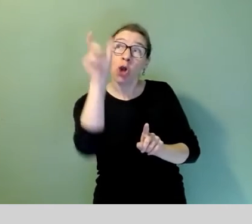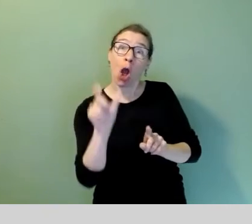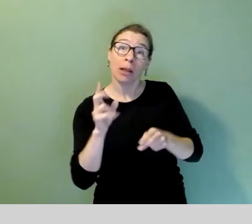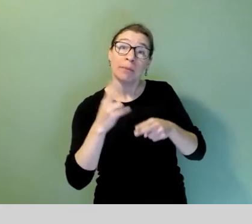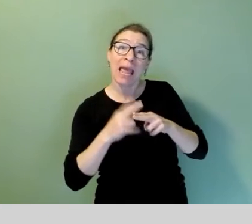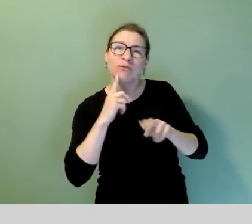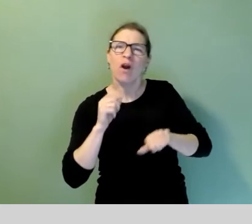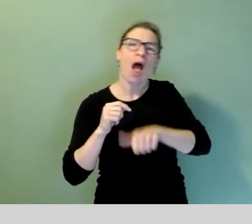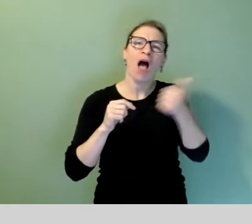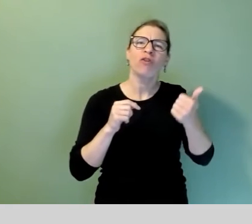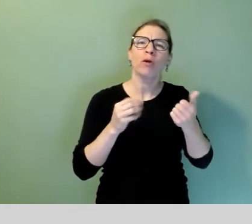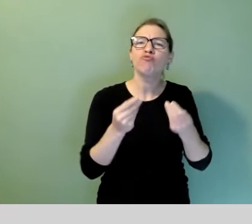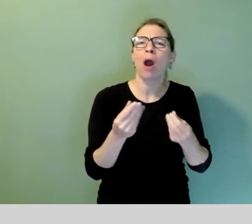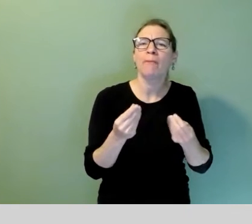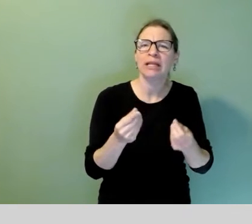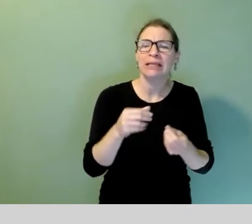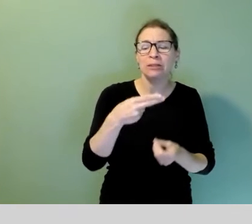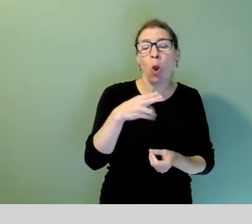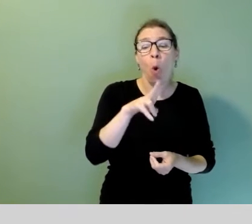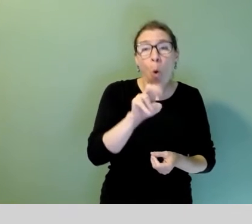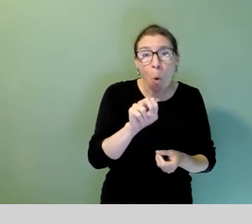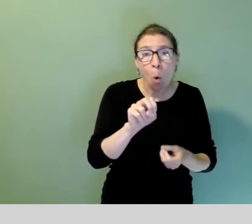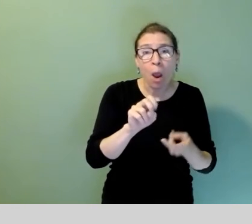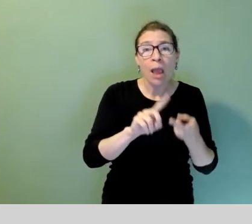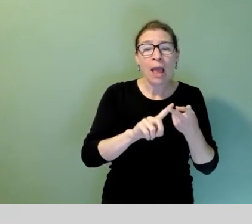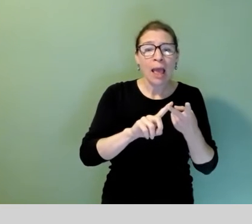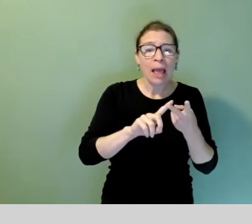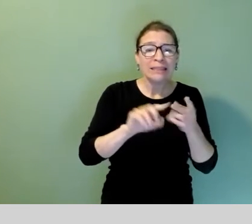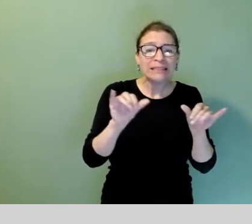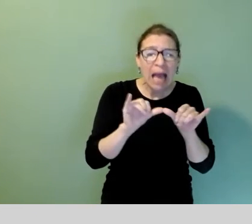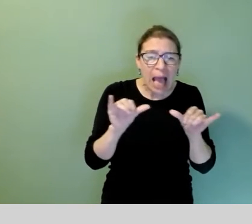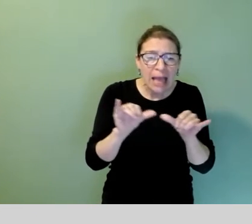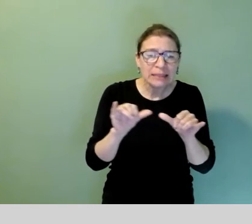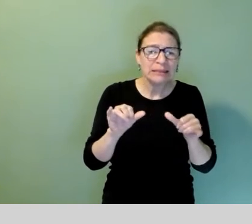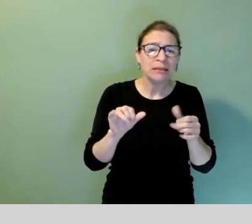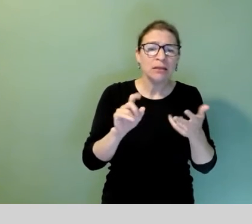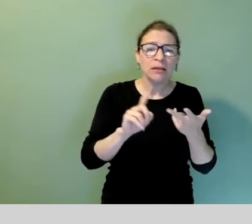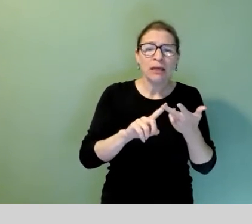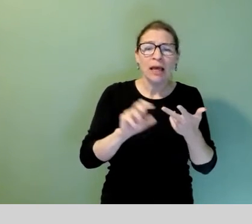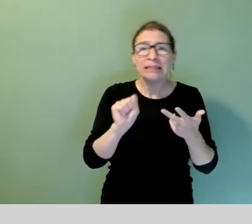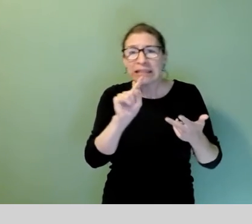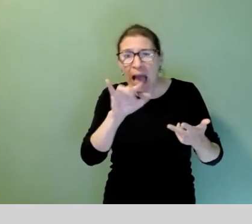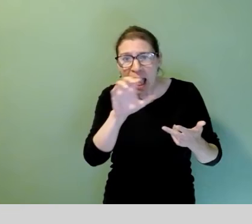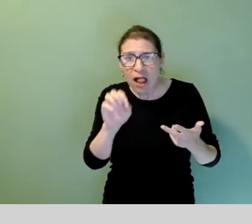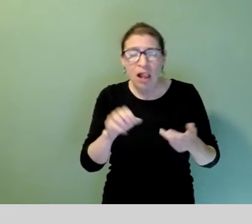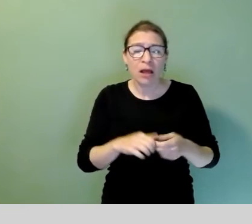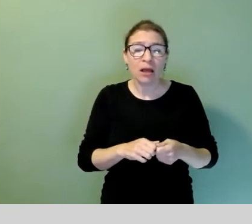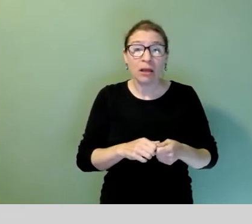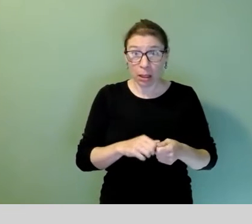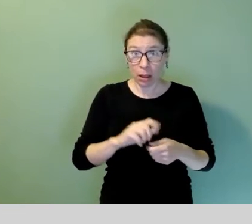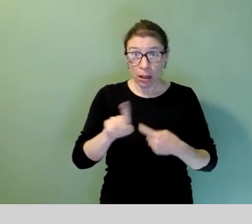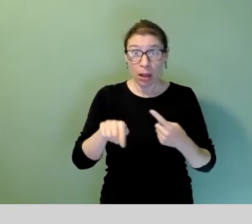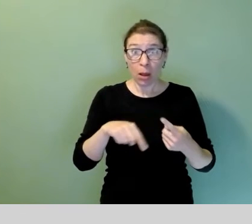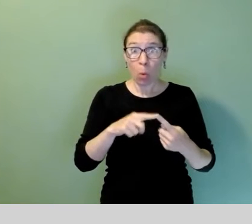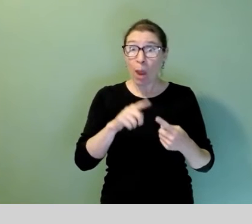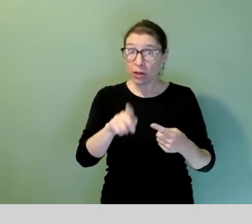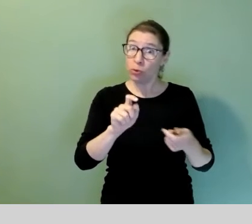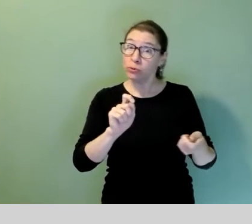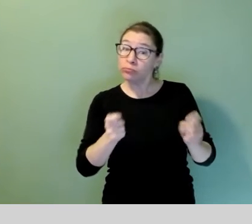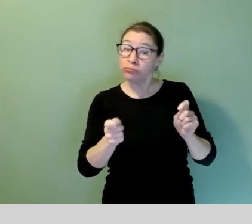like Q for color, size for symbol size, style for the type of symbol you're using, etcetera. And when you do that, essentially